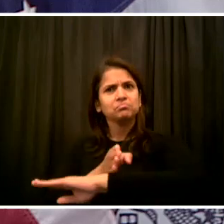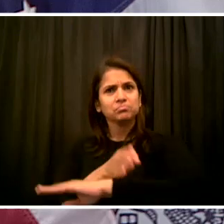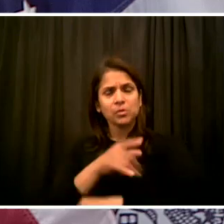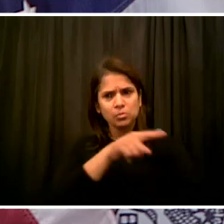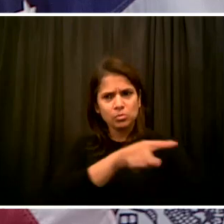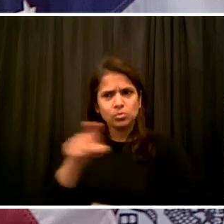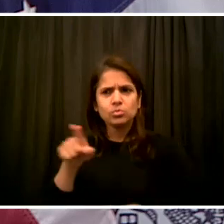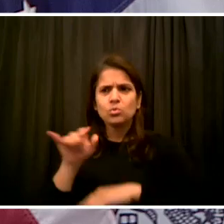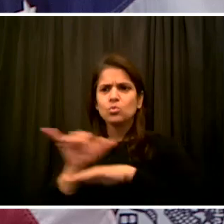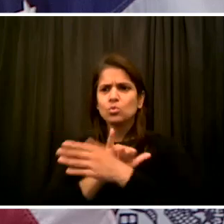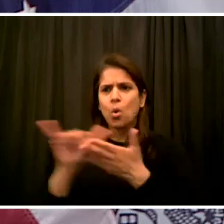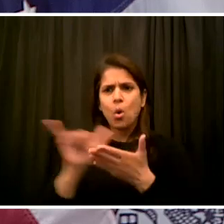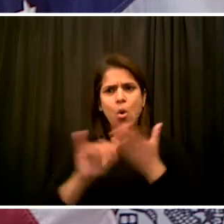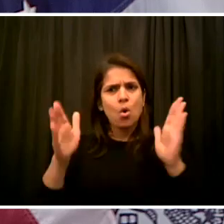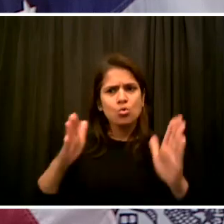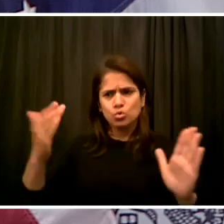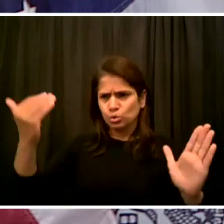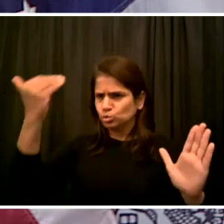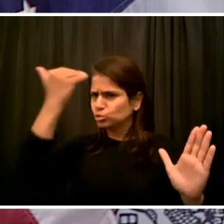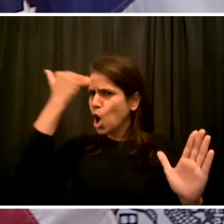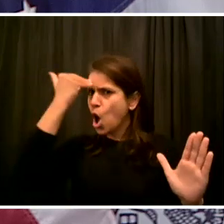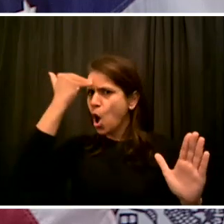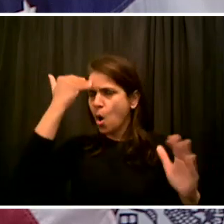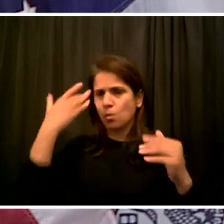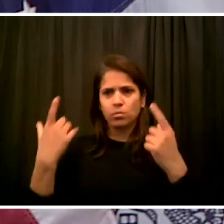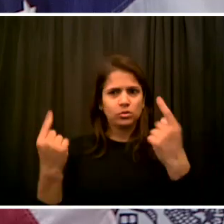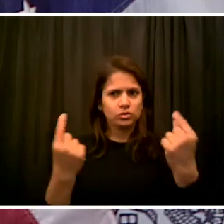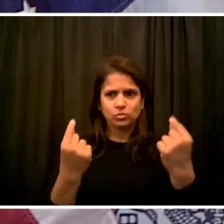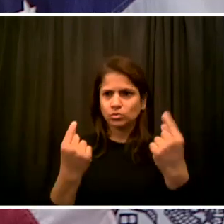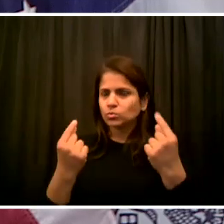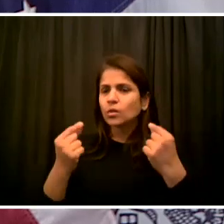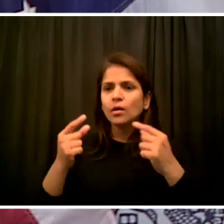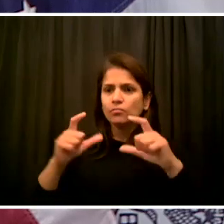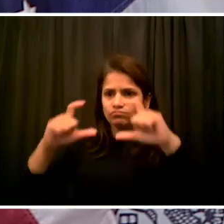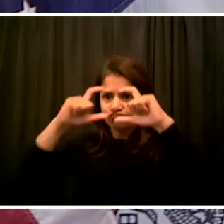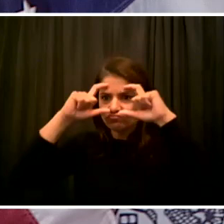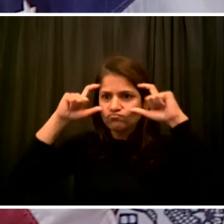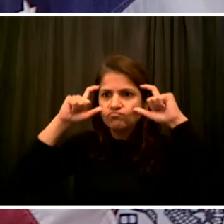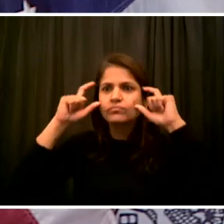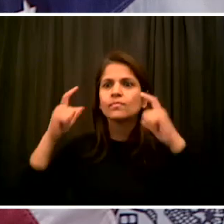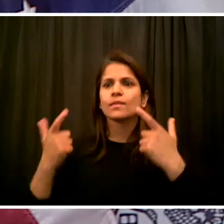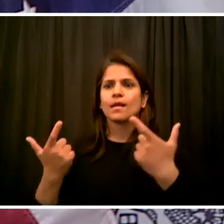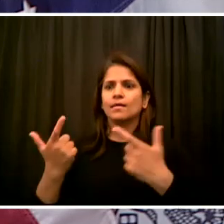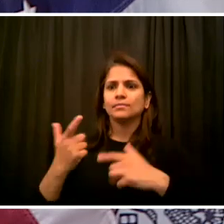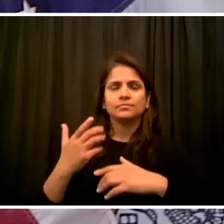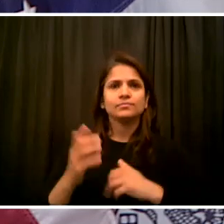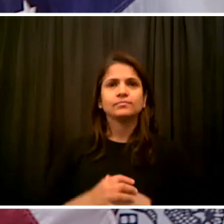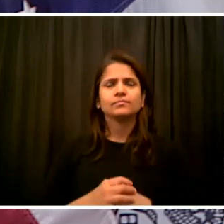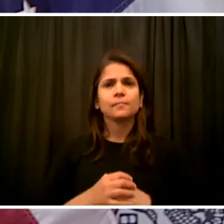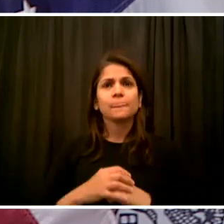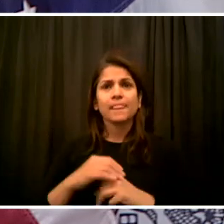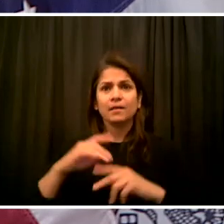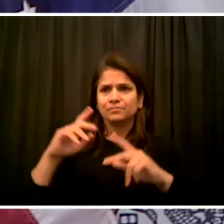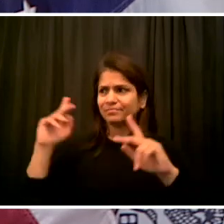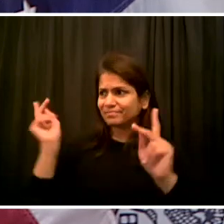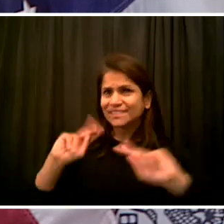ALREADY ADAPTED. AND, YES, IN THE WARMER MONTHS, IT COMES WITH CHALLENGES, NO DOUBT. BUT EVERYBODY